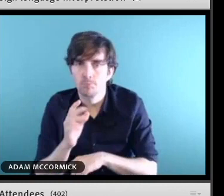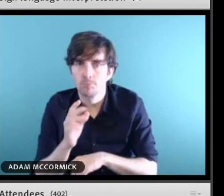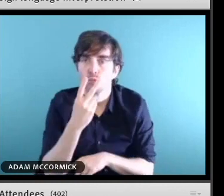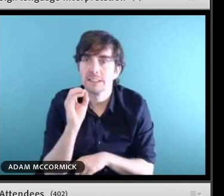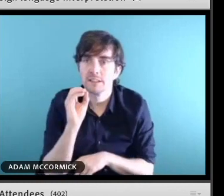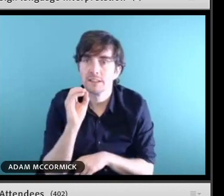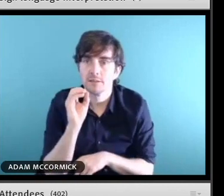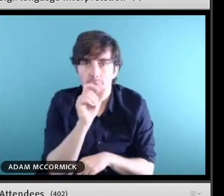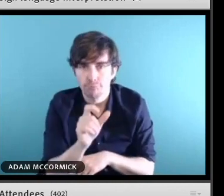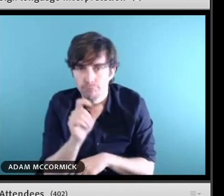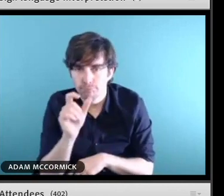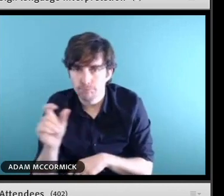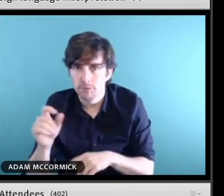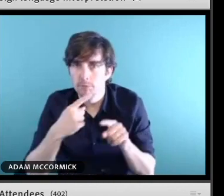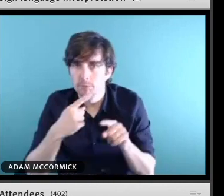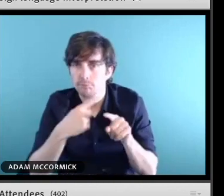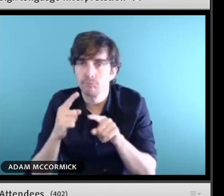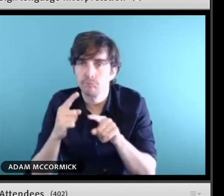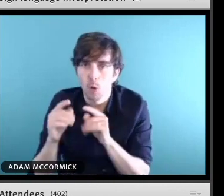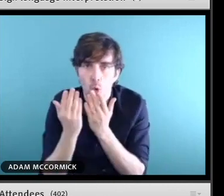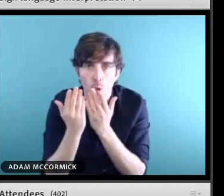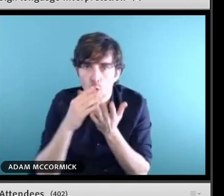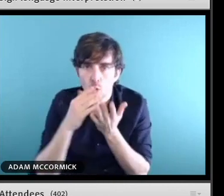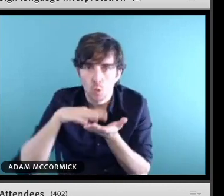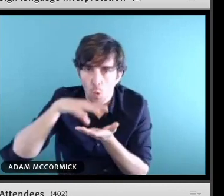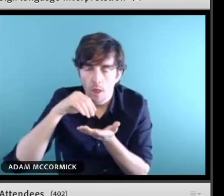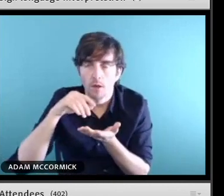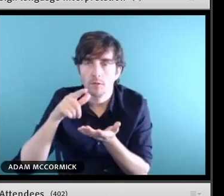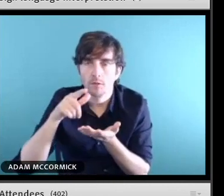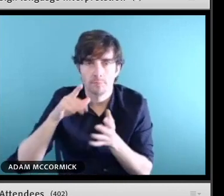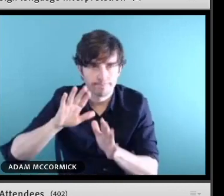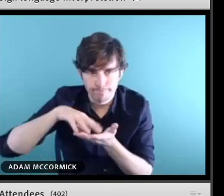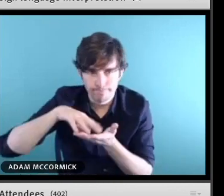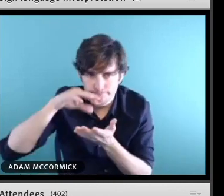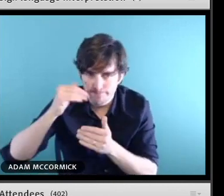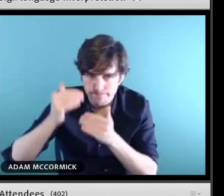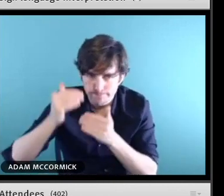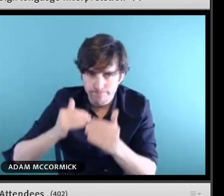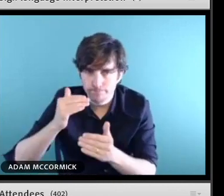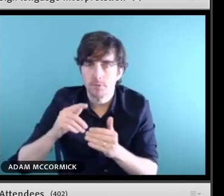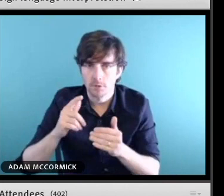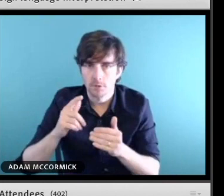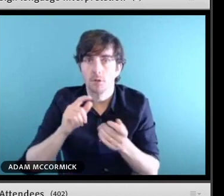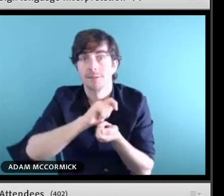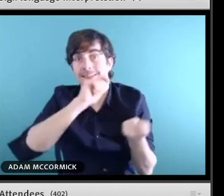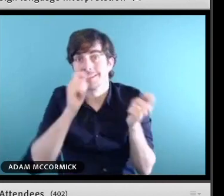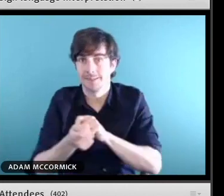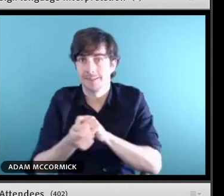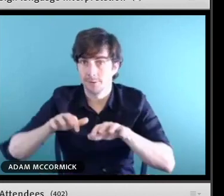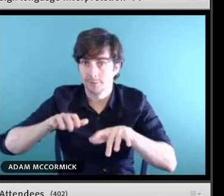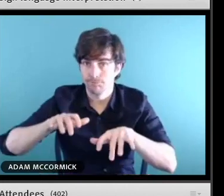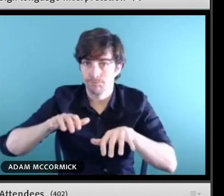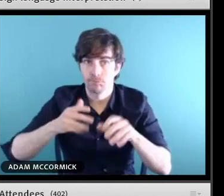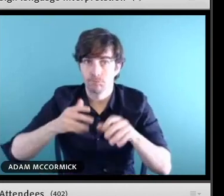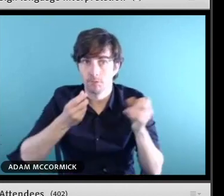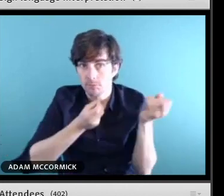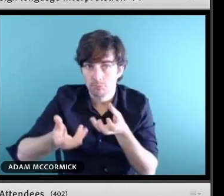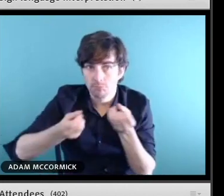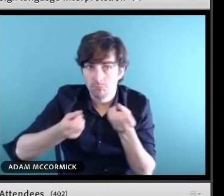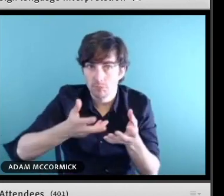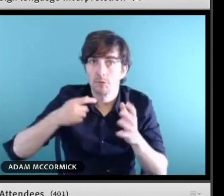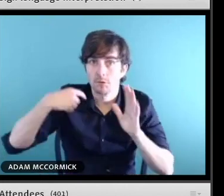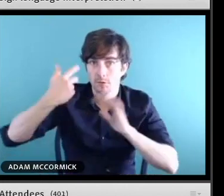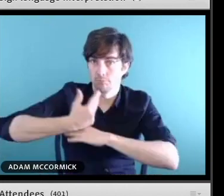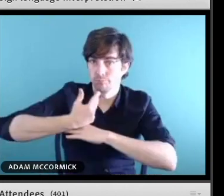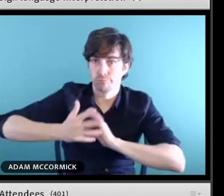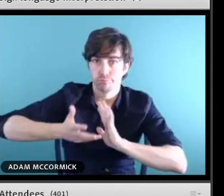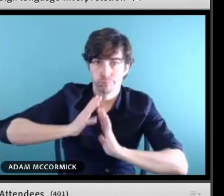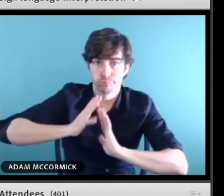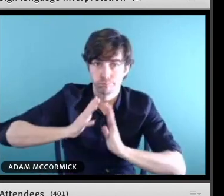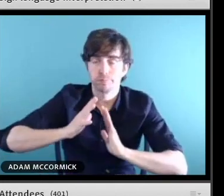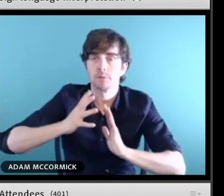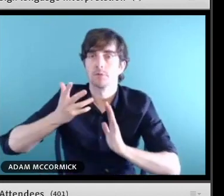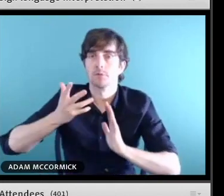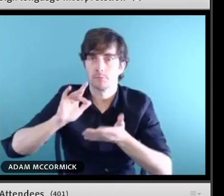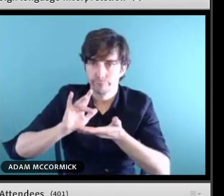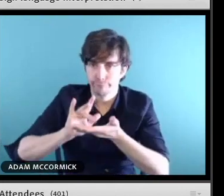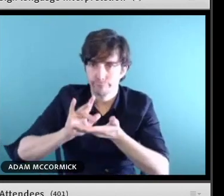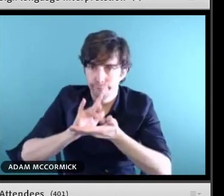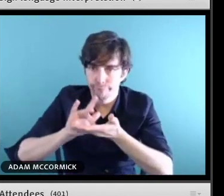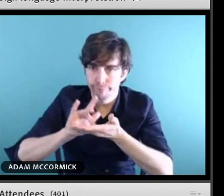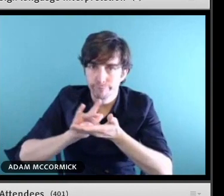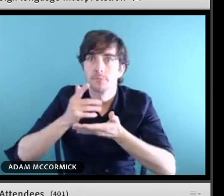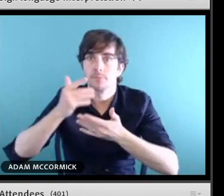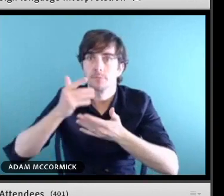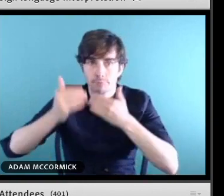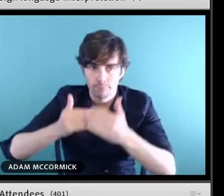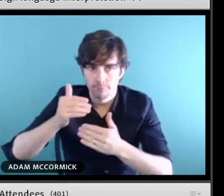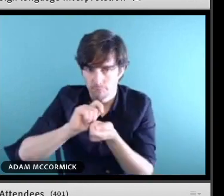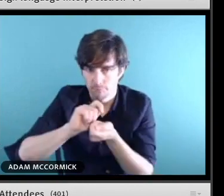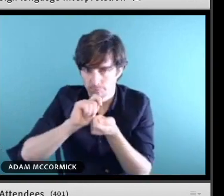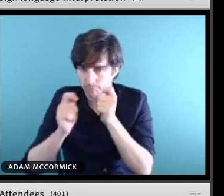problem were you trying to on this project and what is the purpose? You